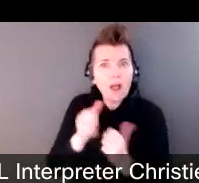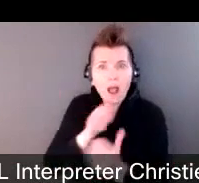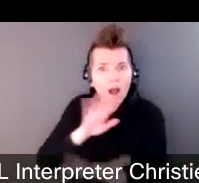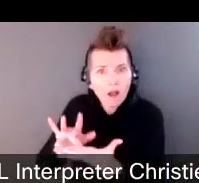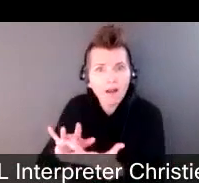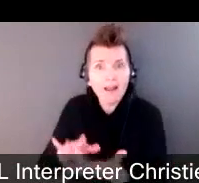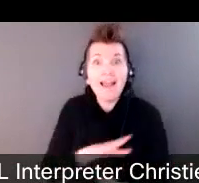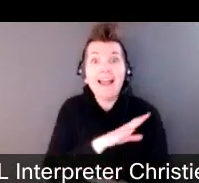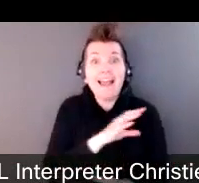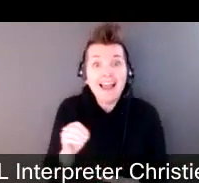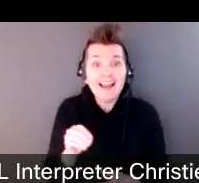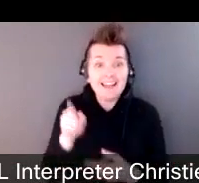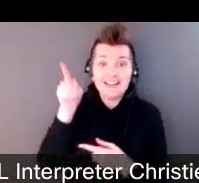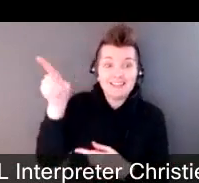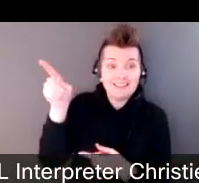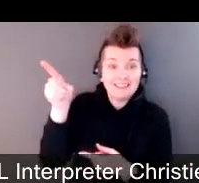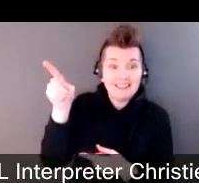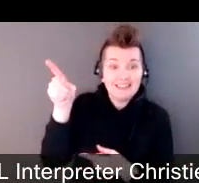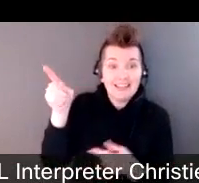on pedestrians and cyclists or there would